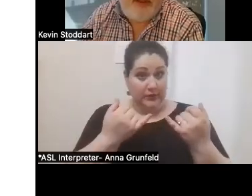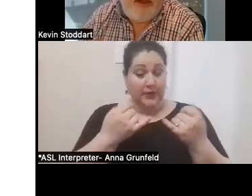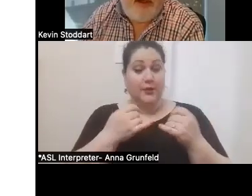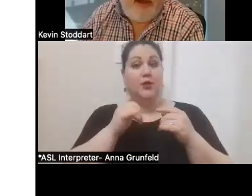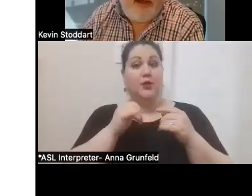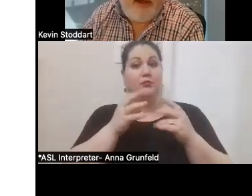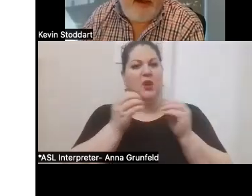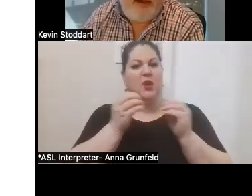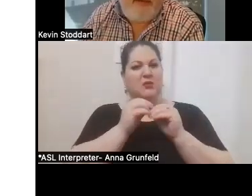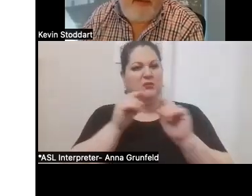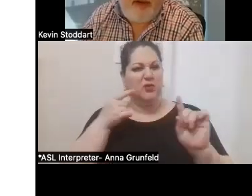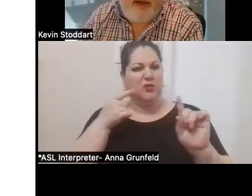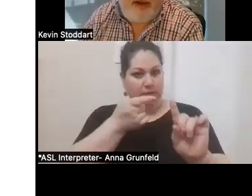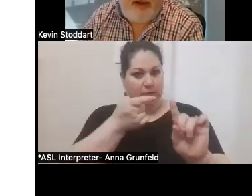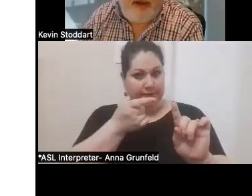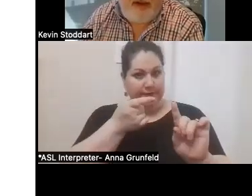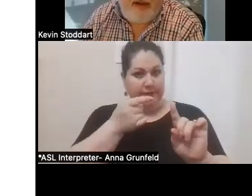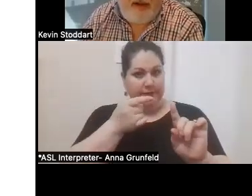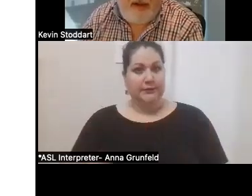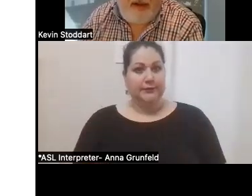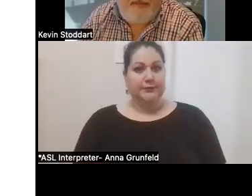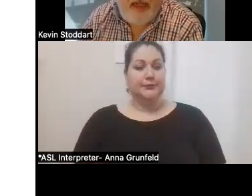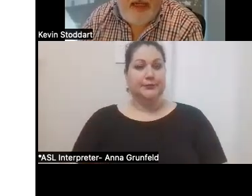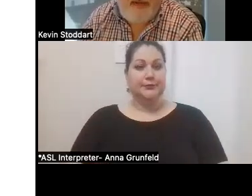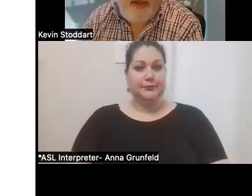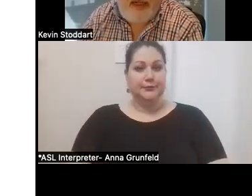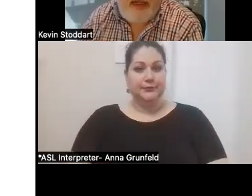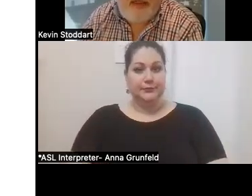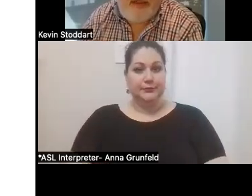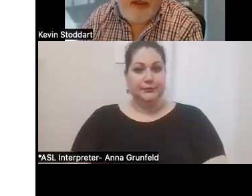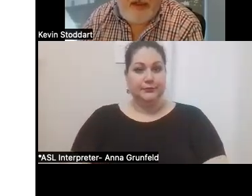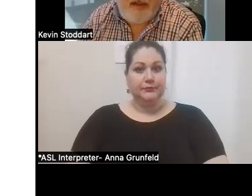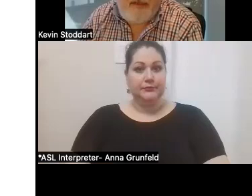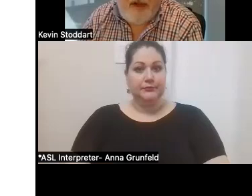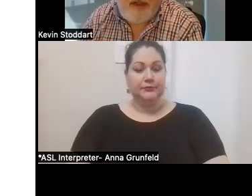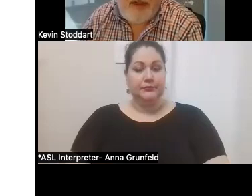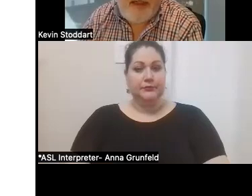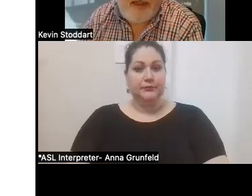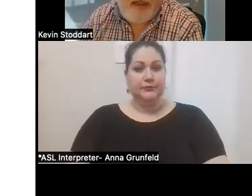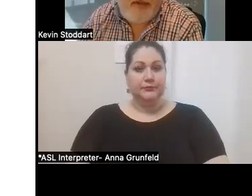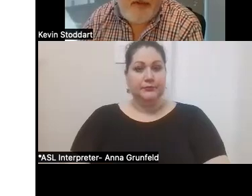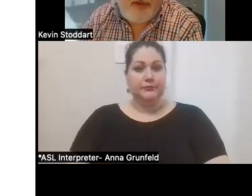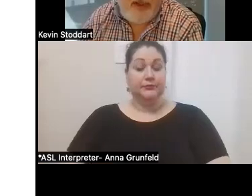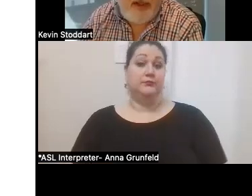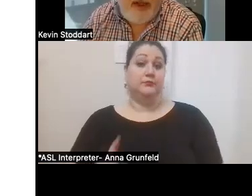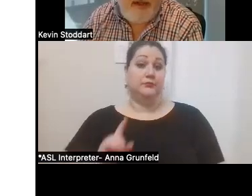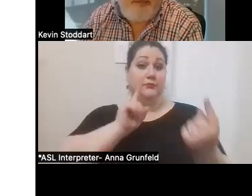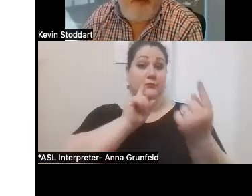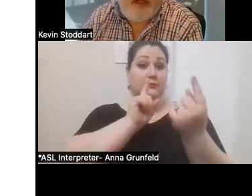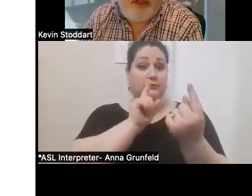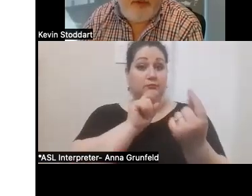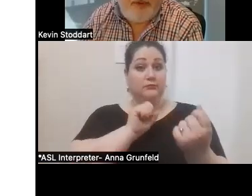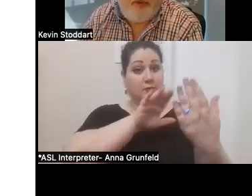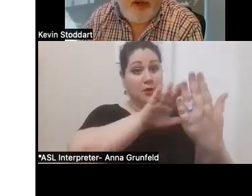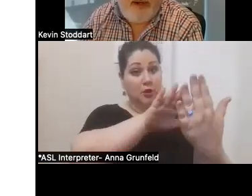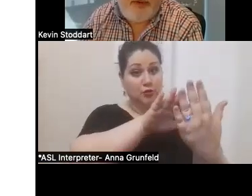of meeting the needs of autistic students in professional programs.